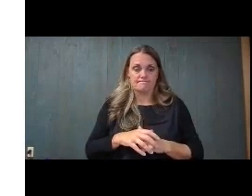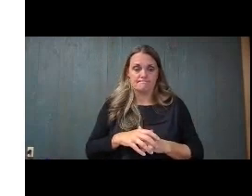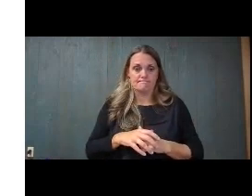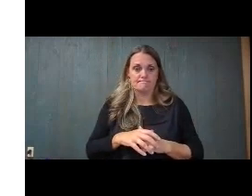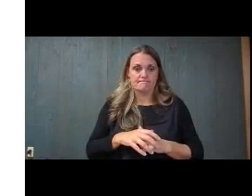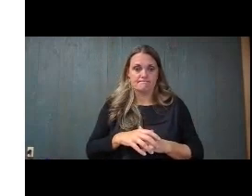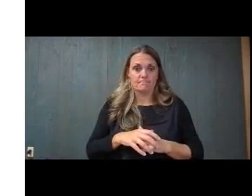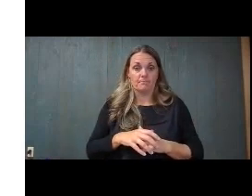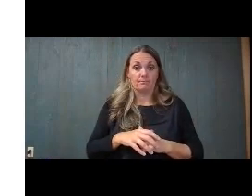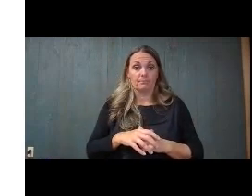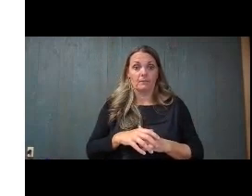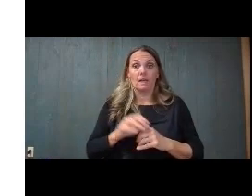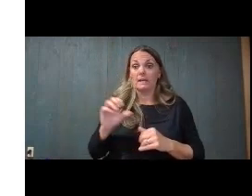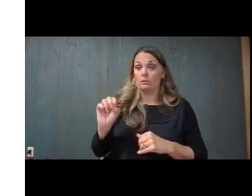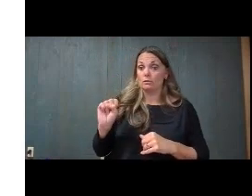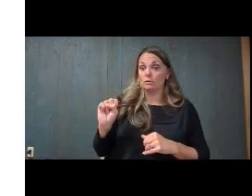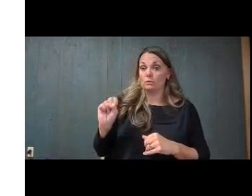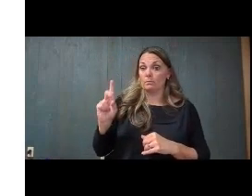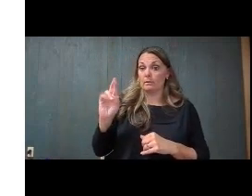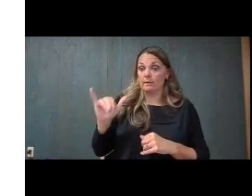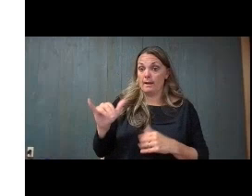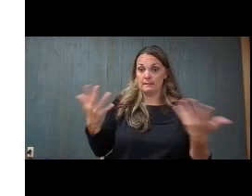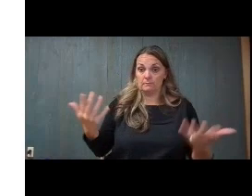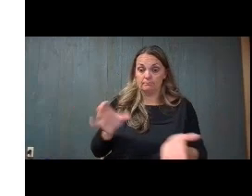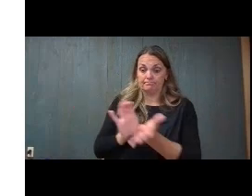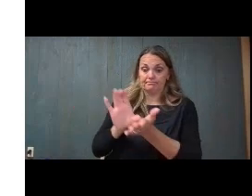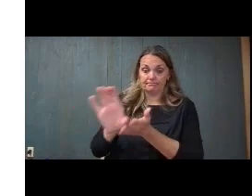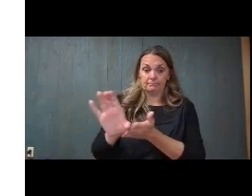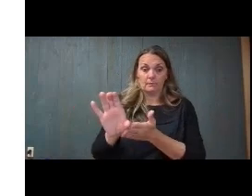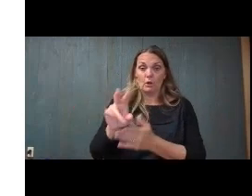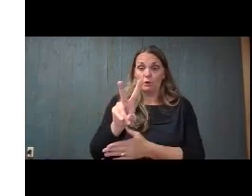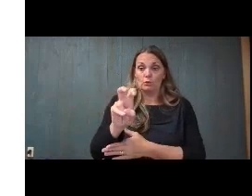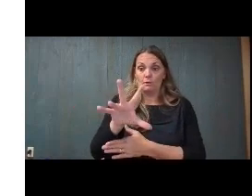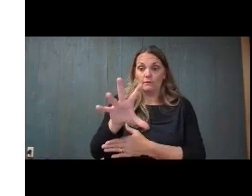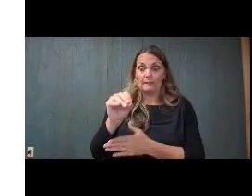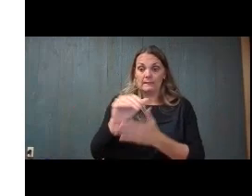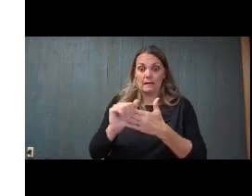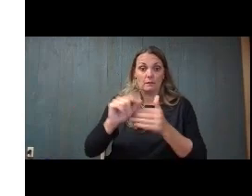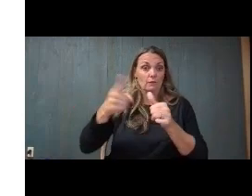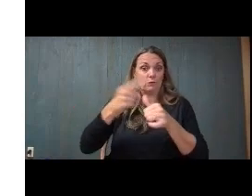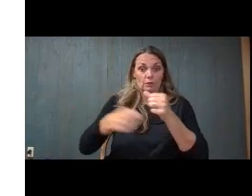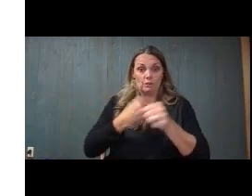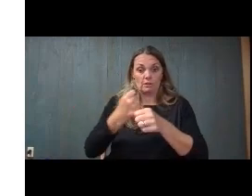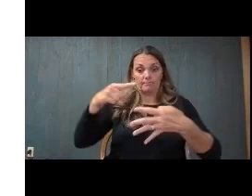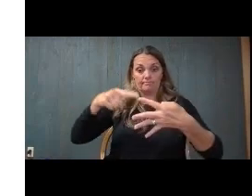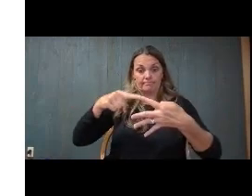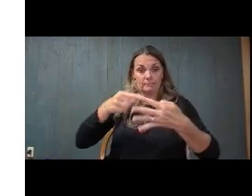For supply cost, we're allocating $250 the first year to purchase a laptop